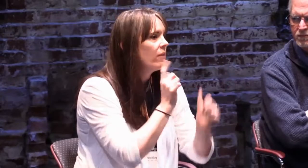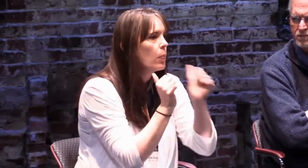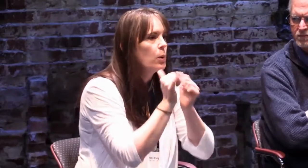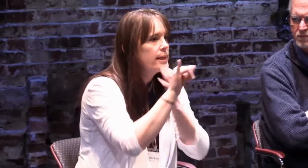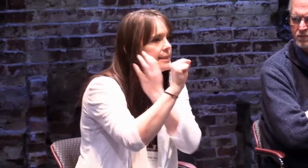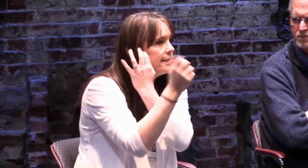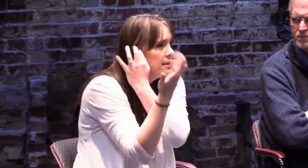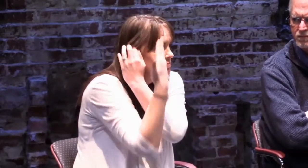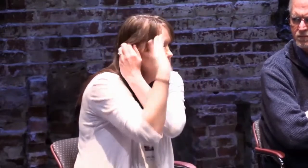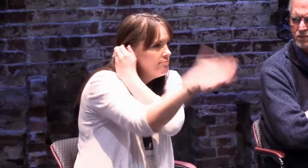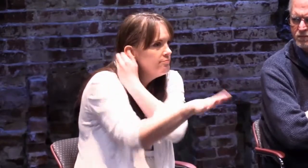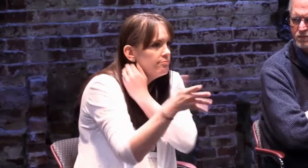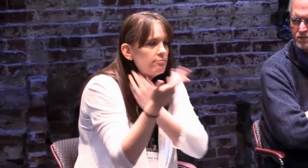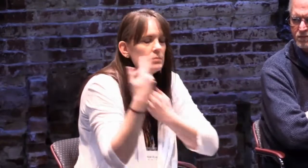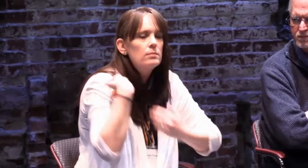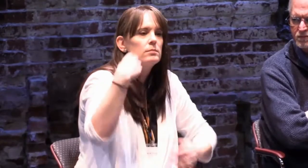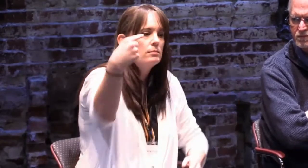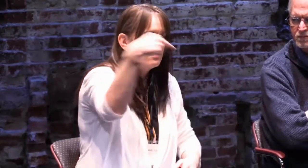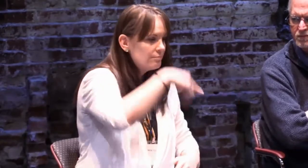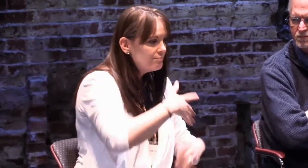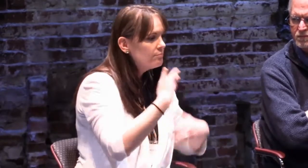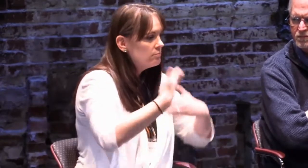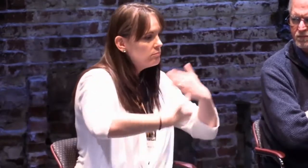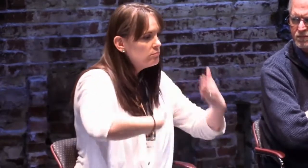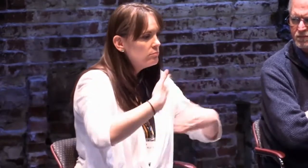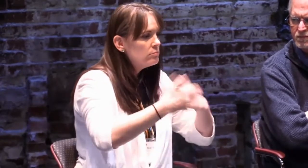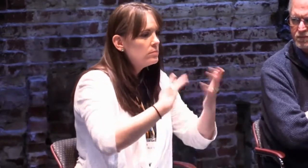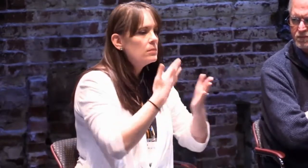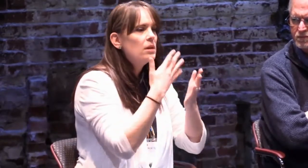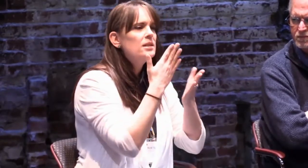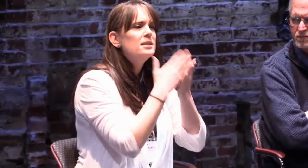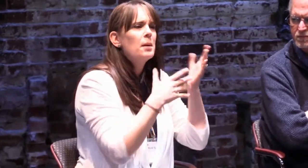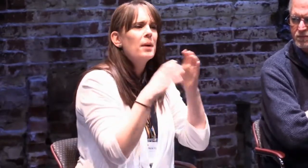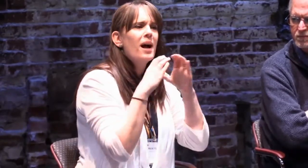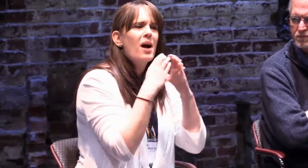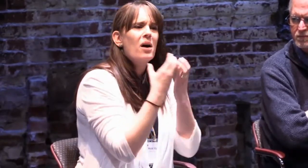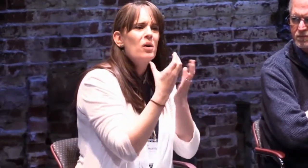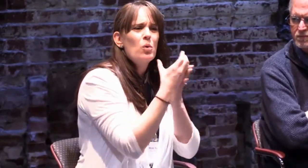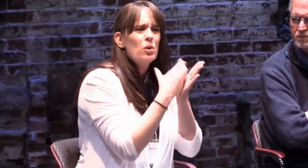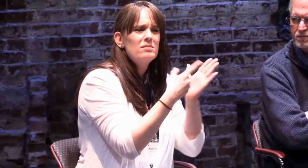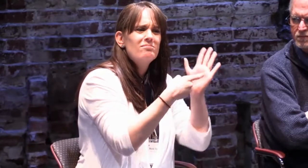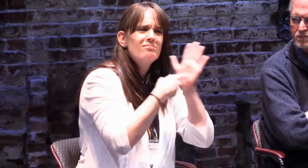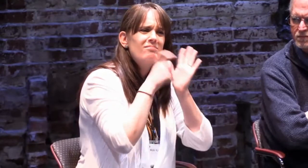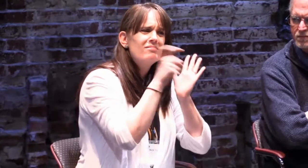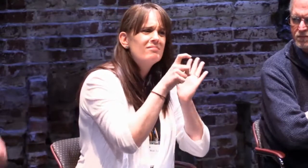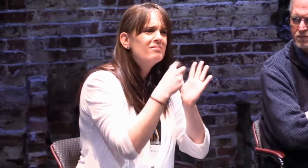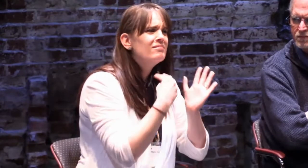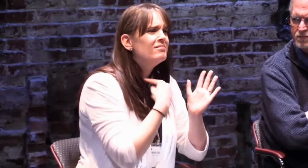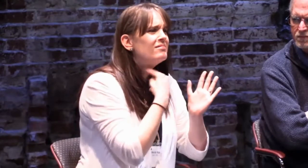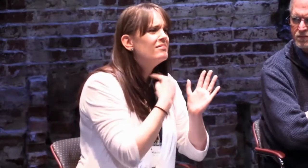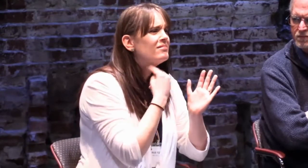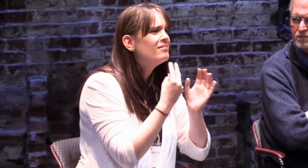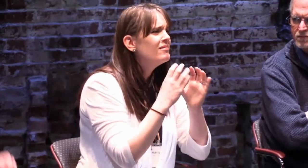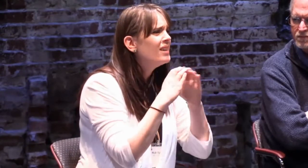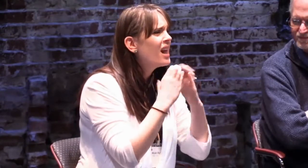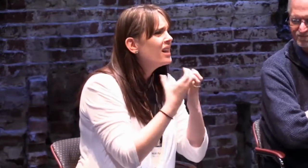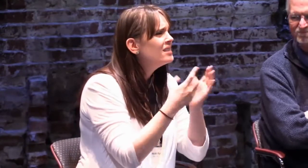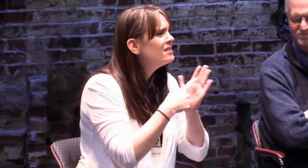So when I went to the University of Northern Colorado, not knowing there was a program there for death folks,